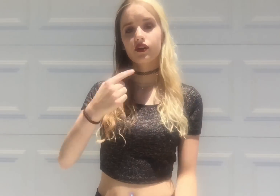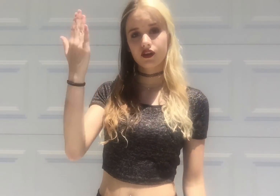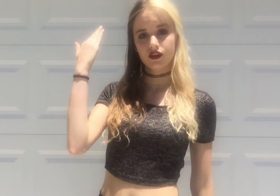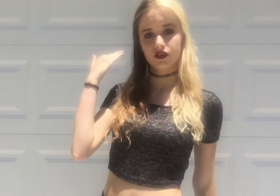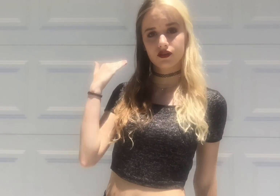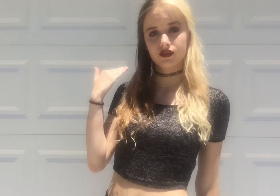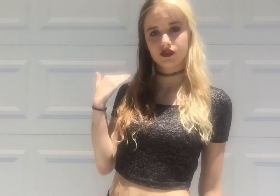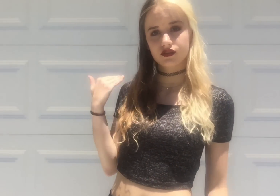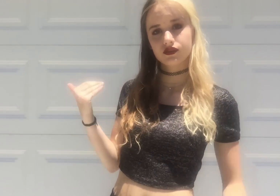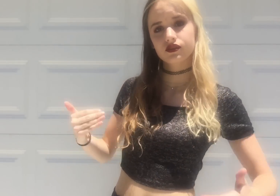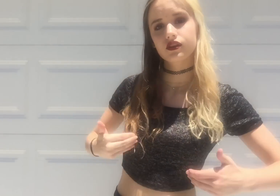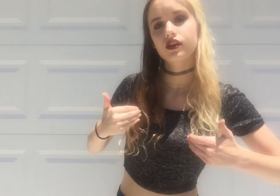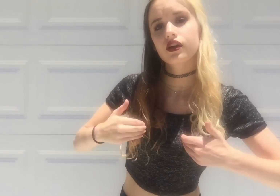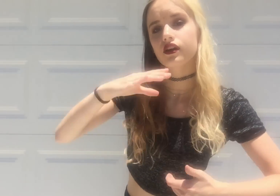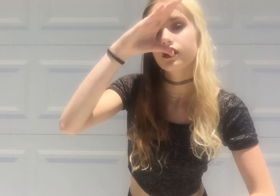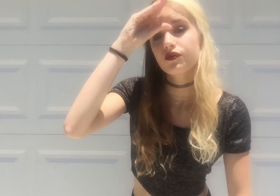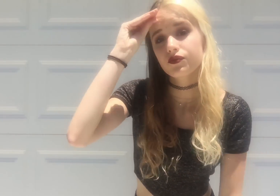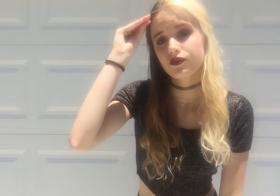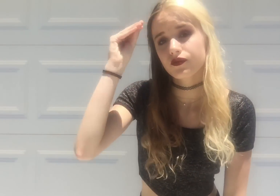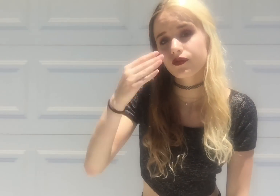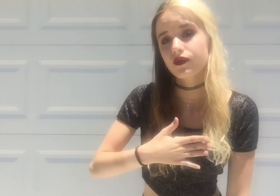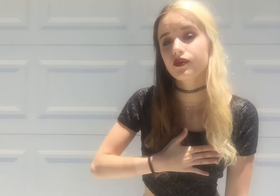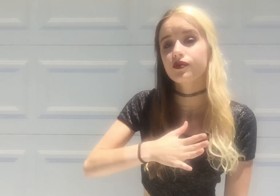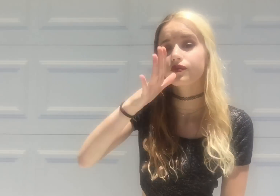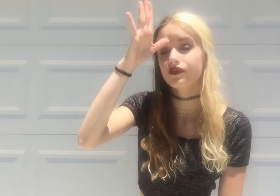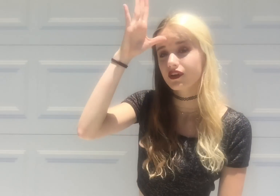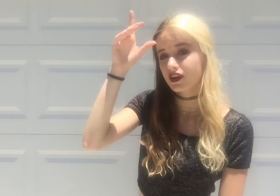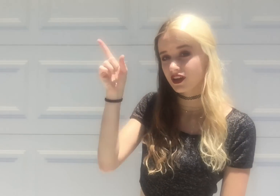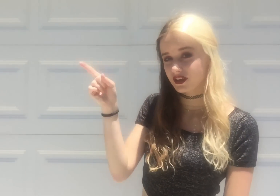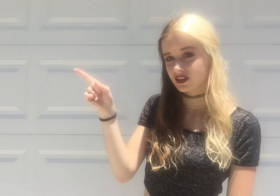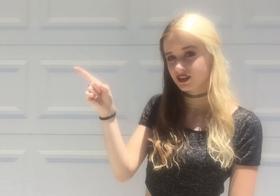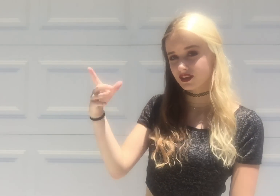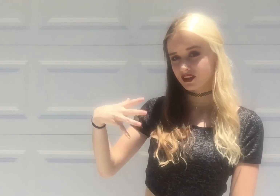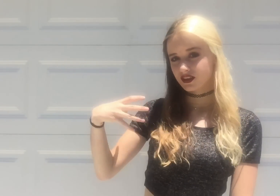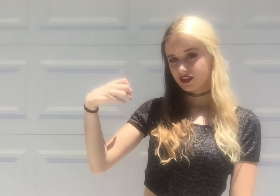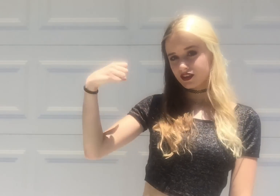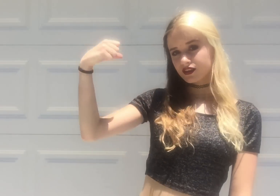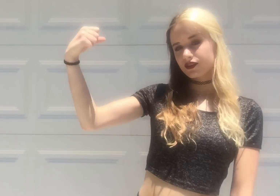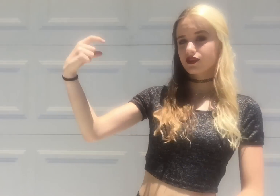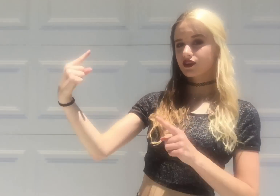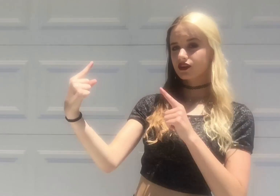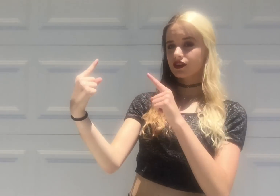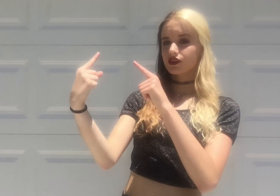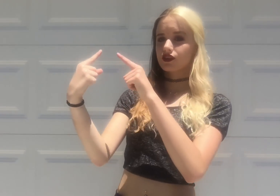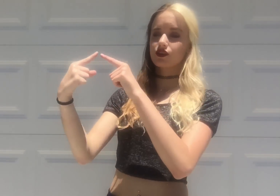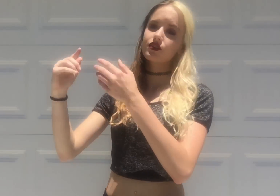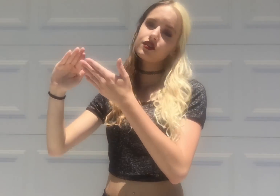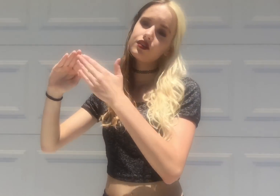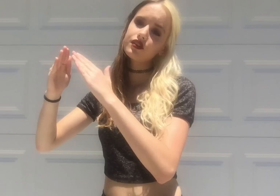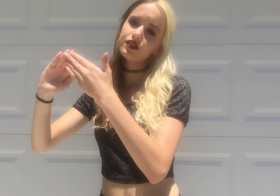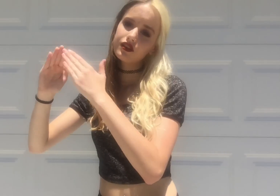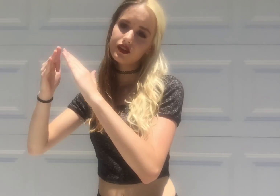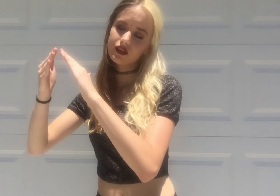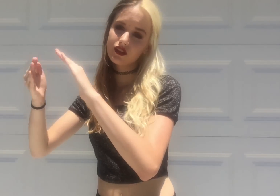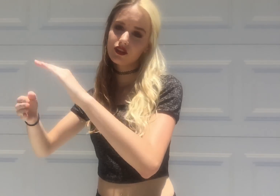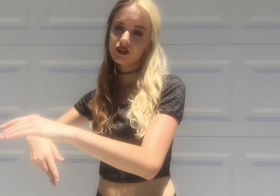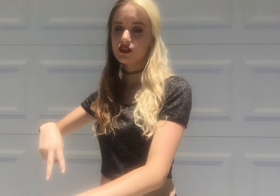When I was a young boy, My father took me into the city